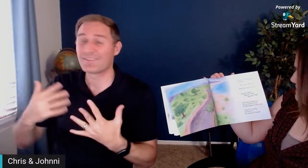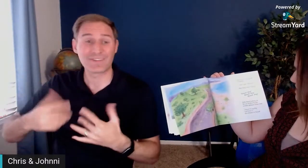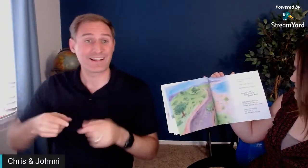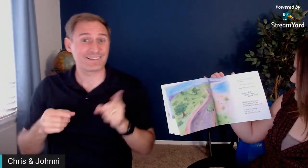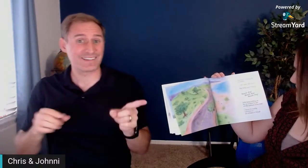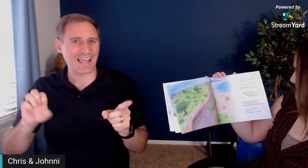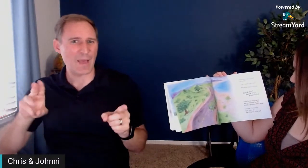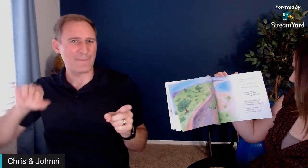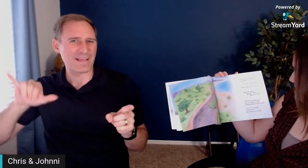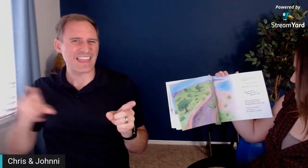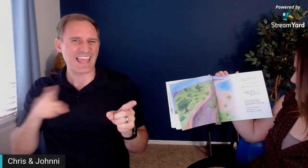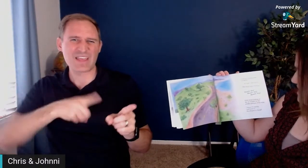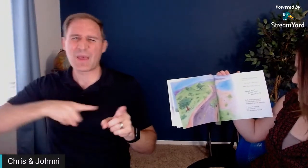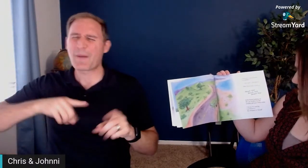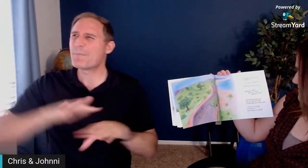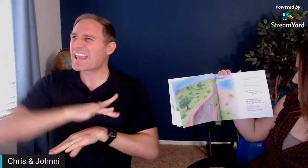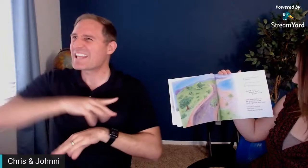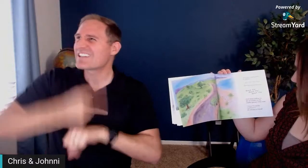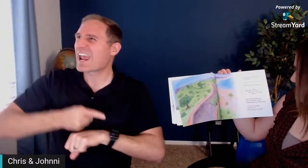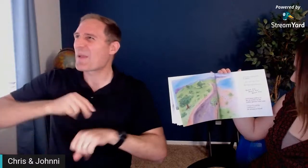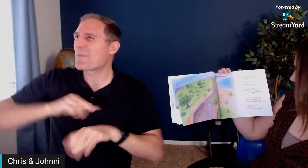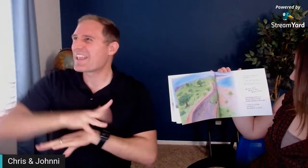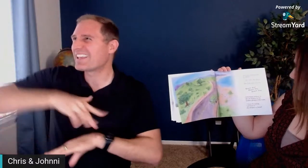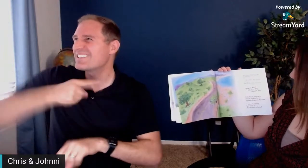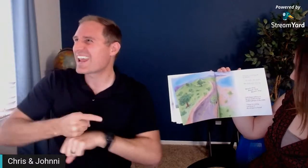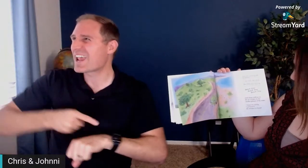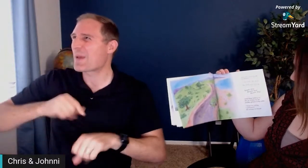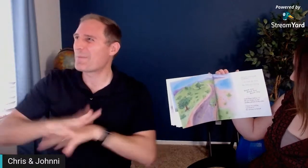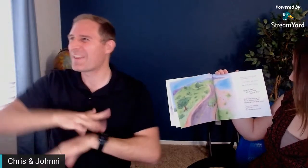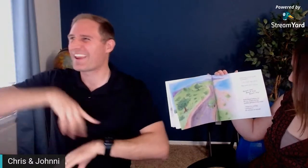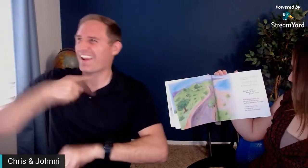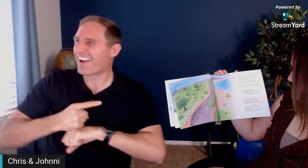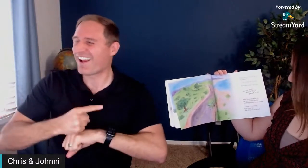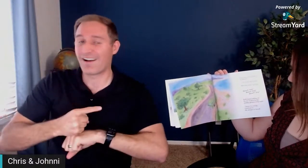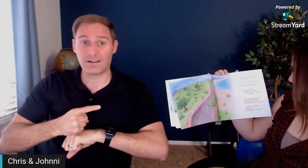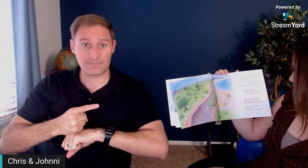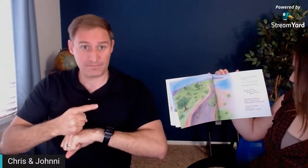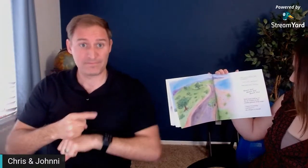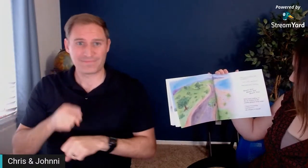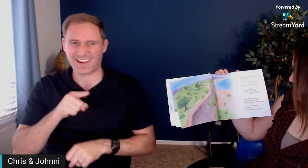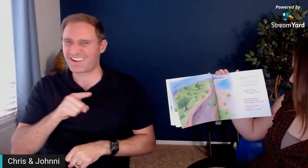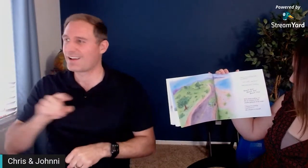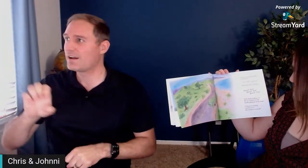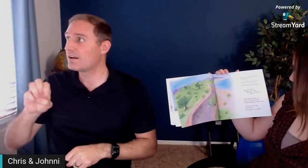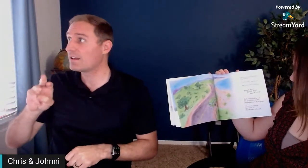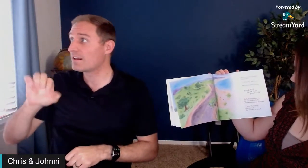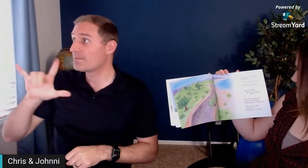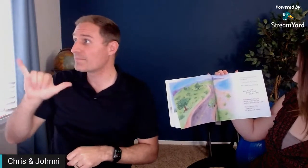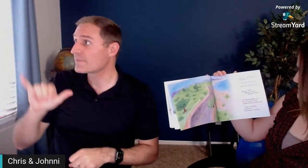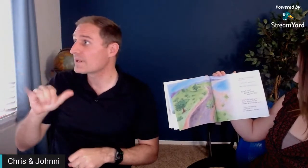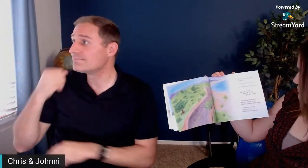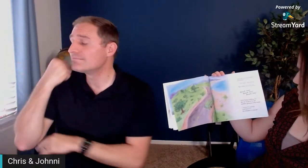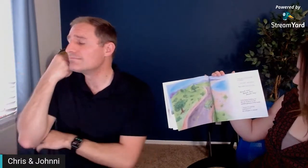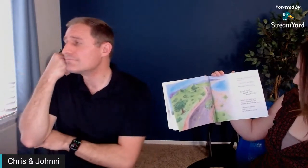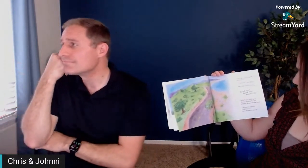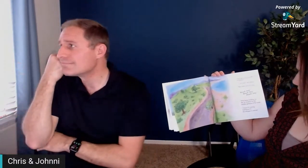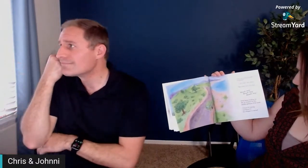beach day beach day emily keeps looking out the car window for the smallest glimpse of the water